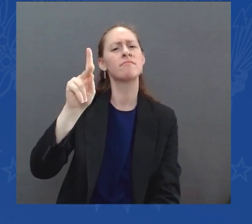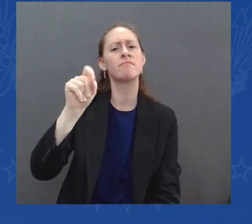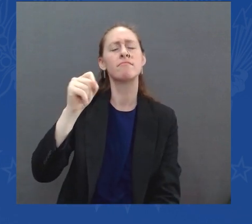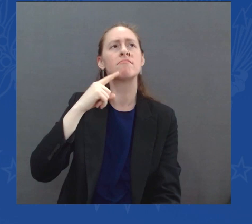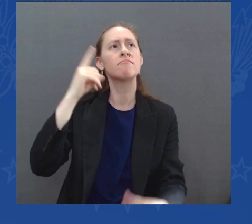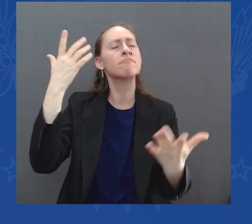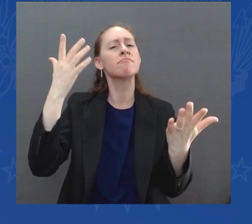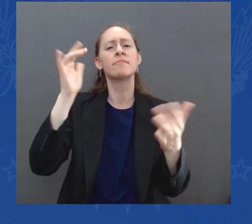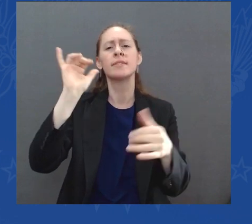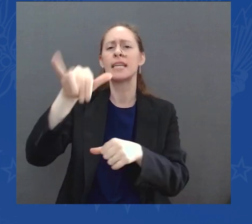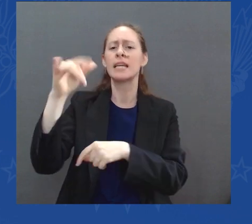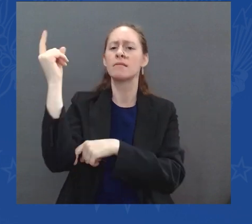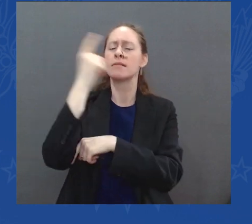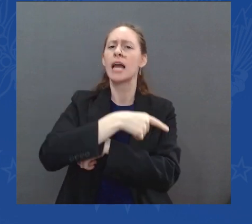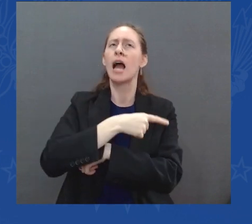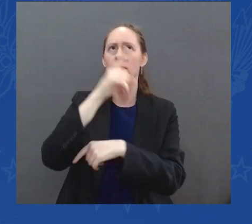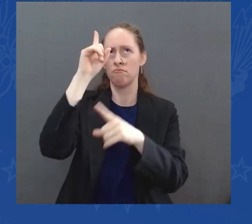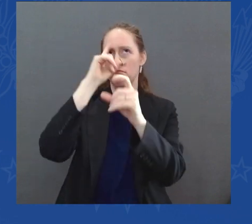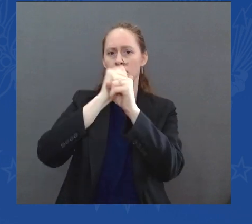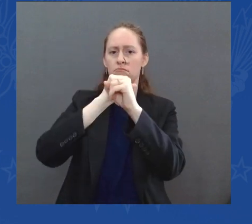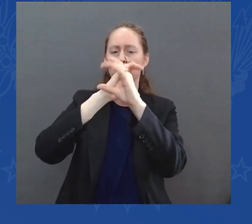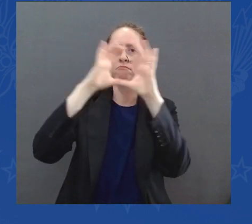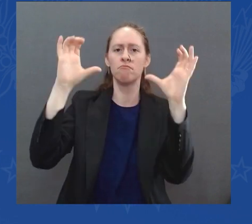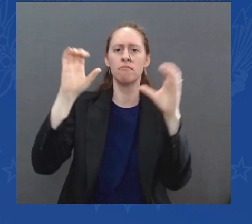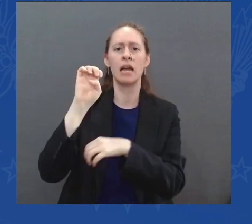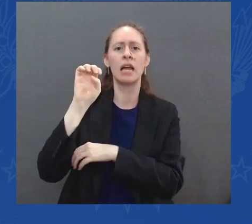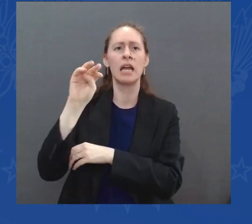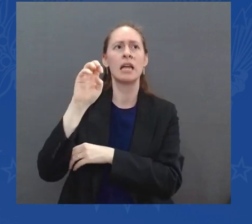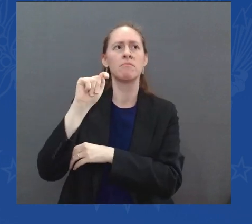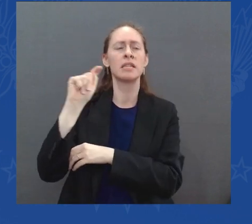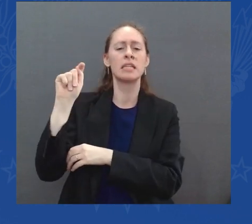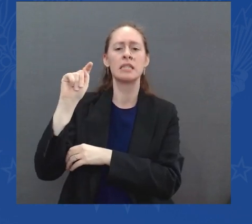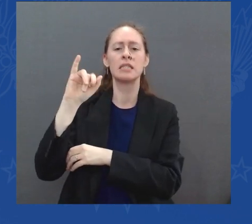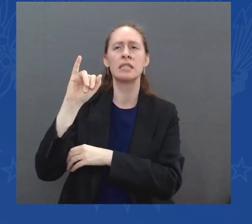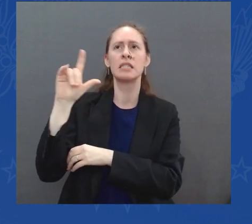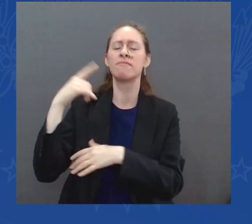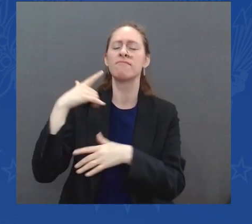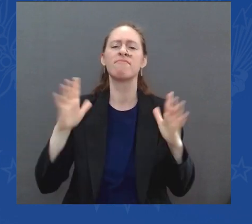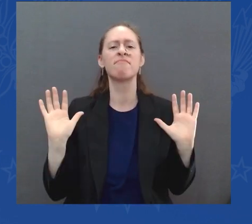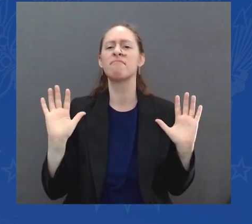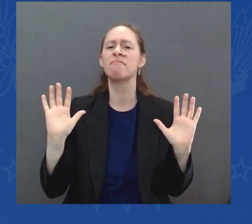Dr. King often preached about, quote, "the crying voices of little Emmett Till,